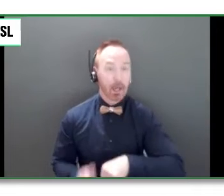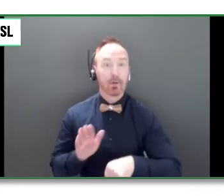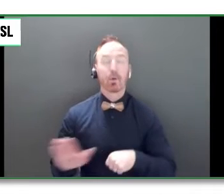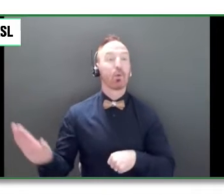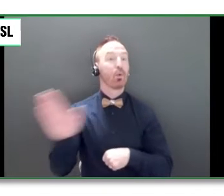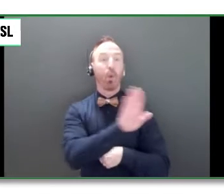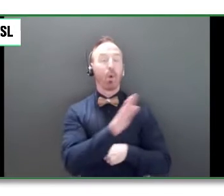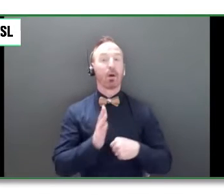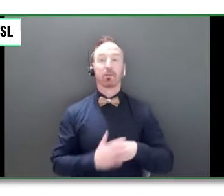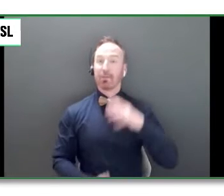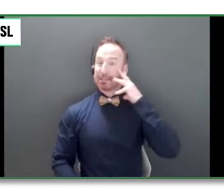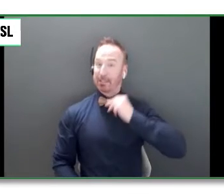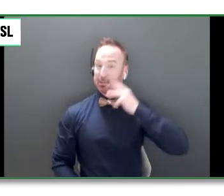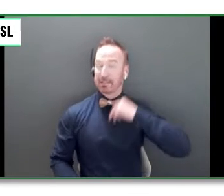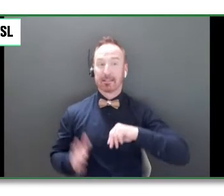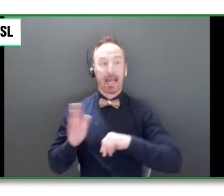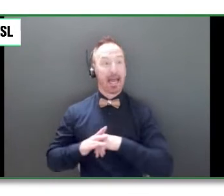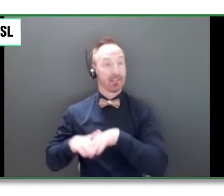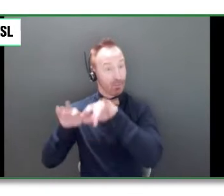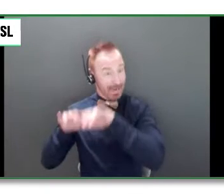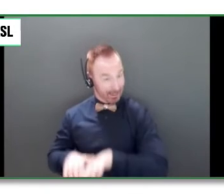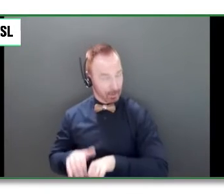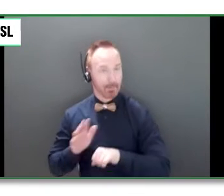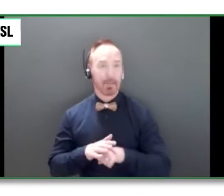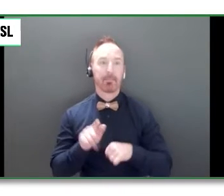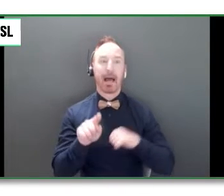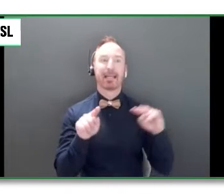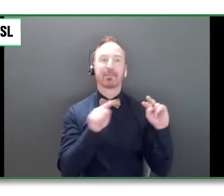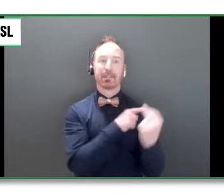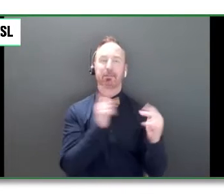however my experience with MS has changed my perspective. I hope that you